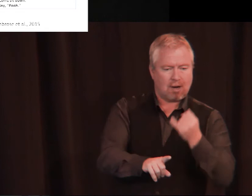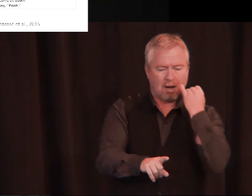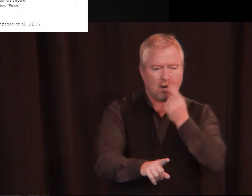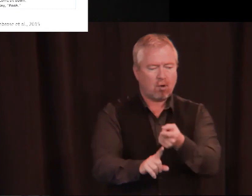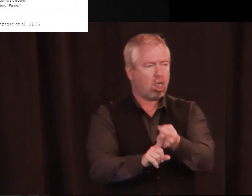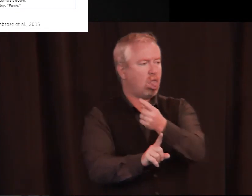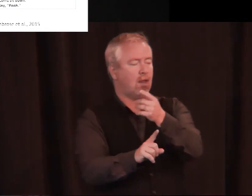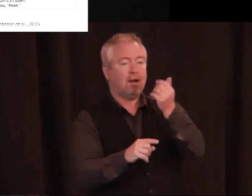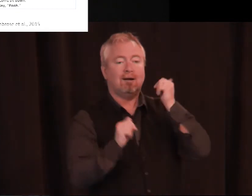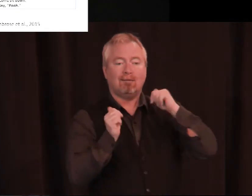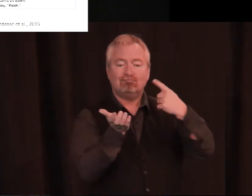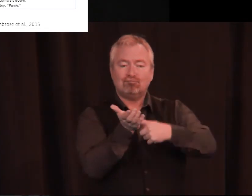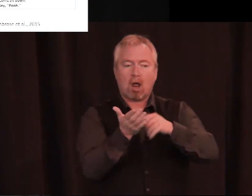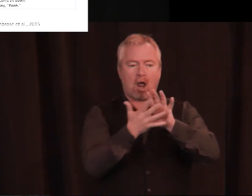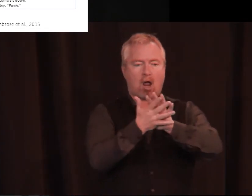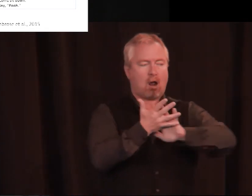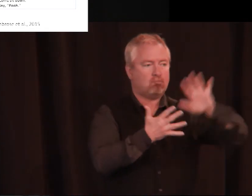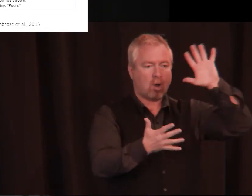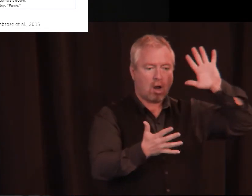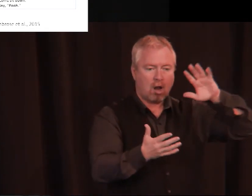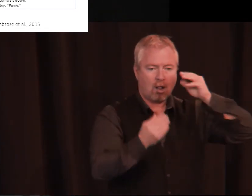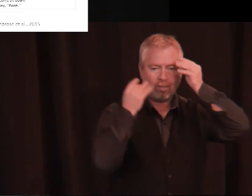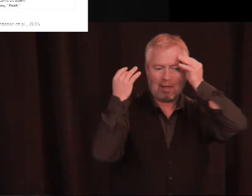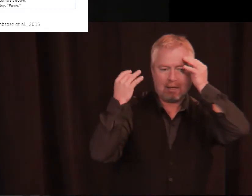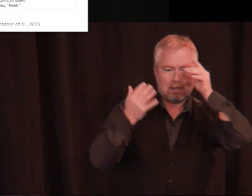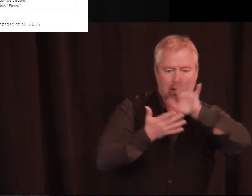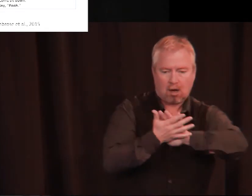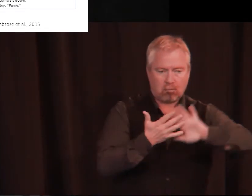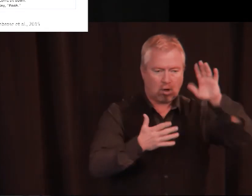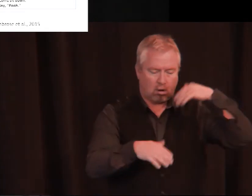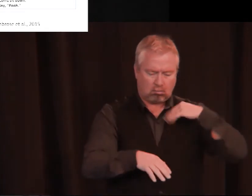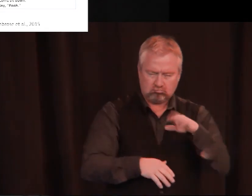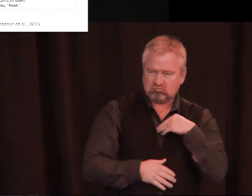like think, believe, know, dream.